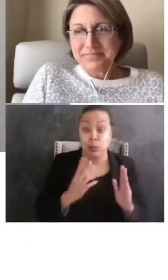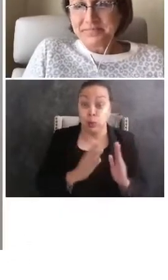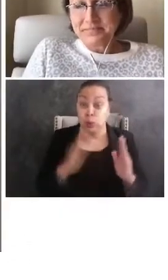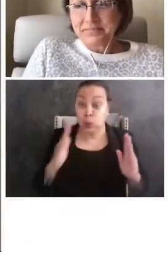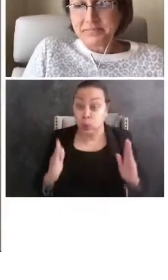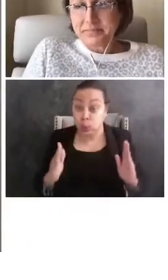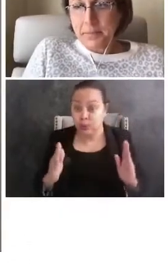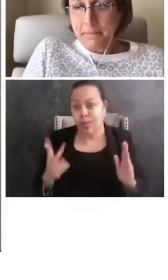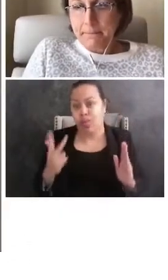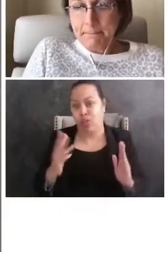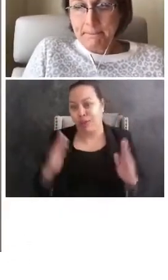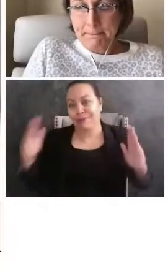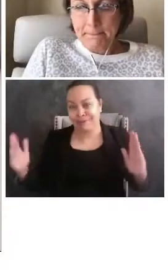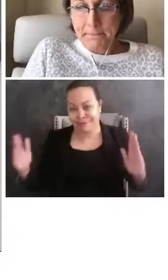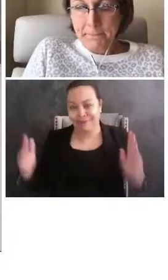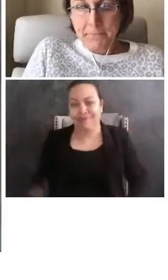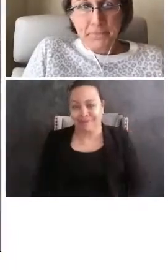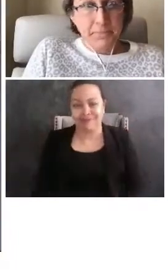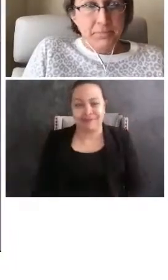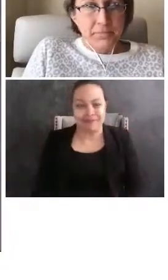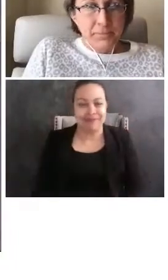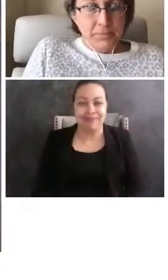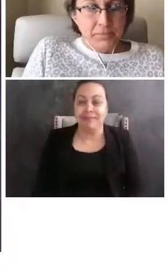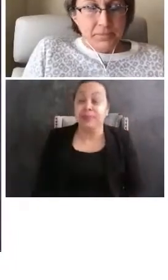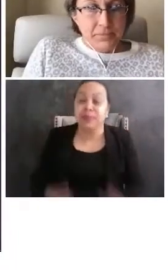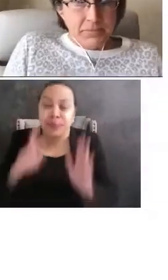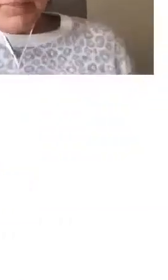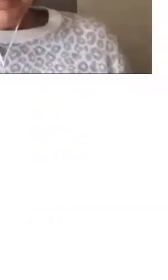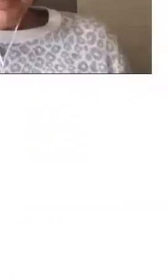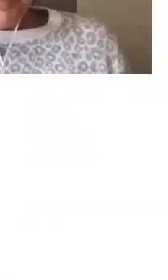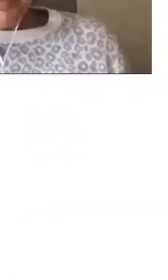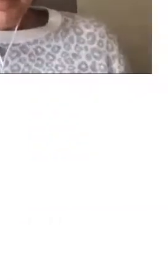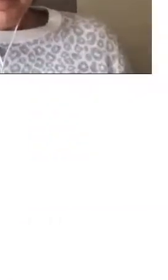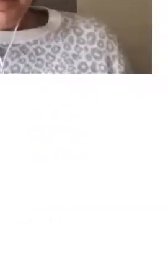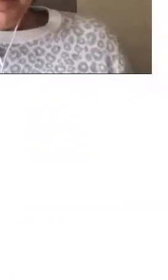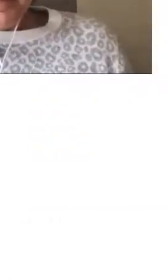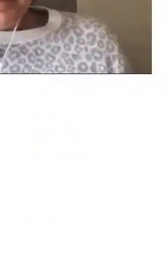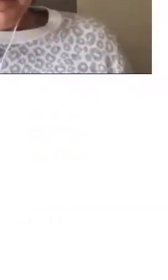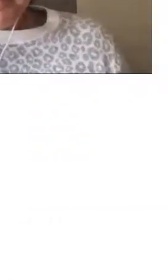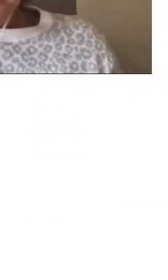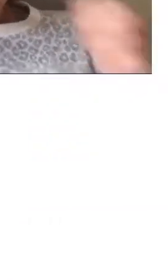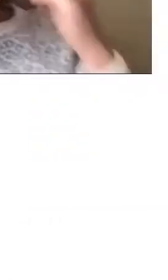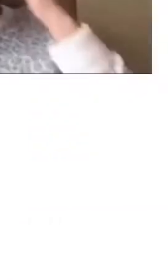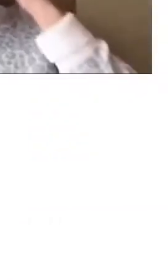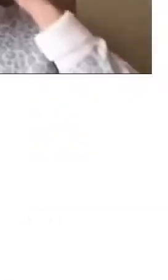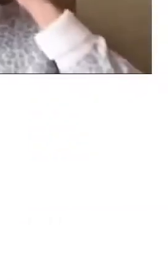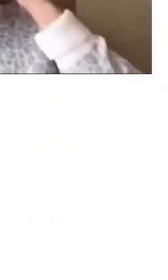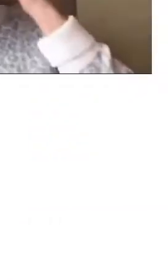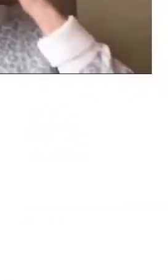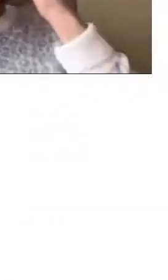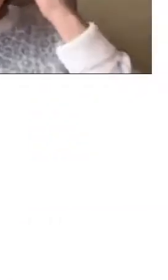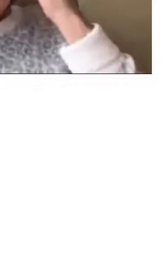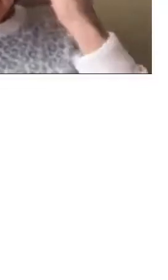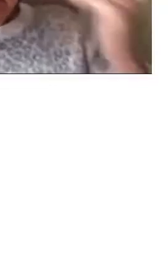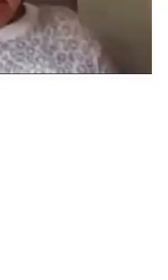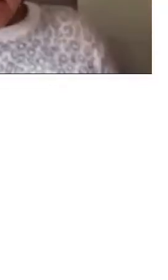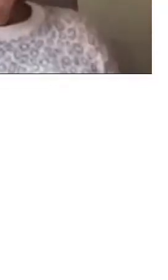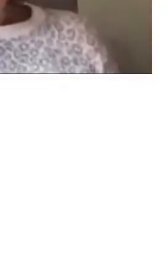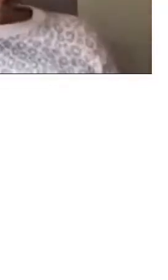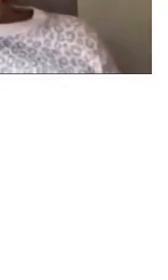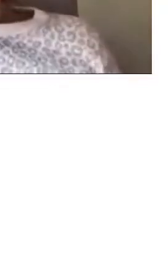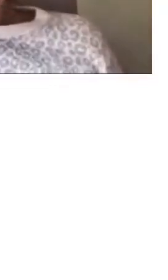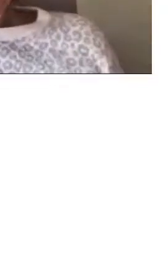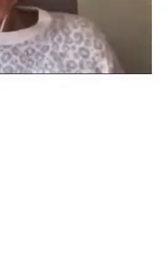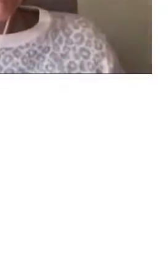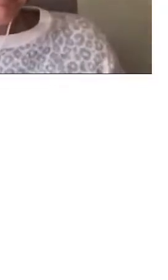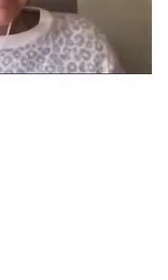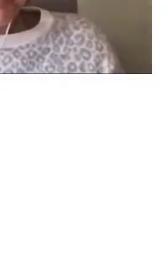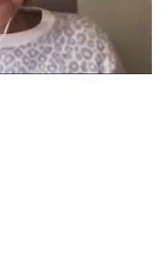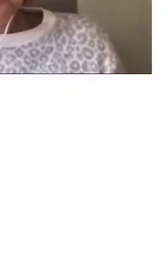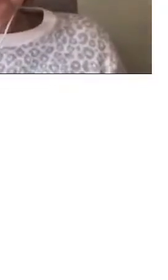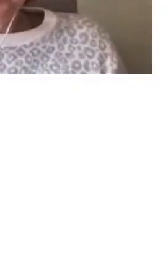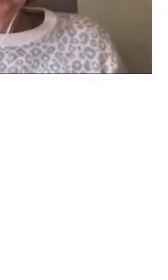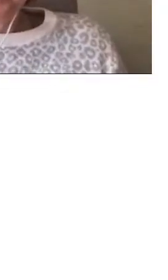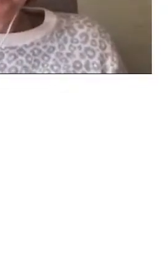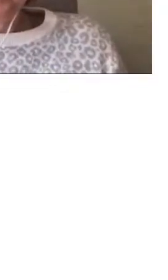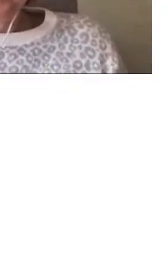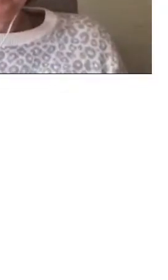I believe this is on YouTube.